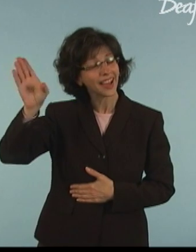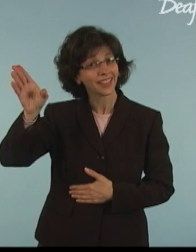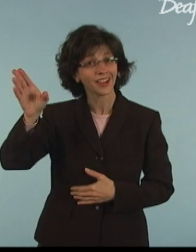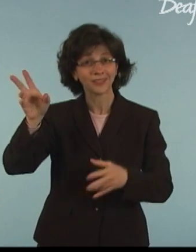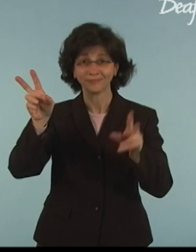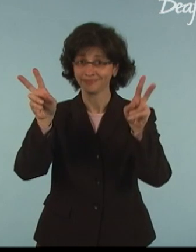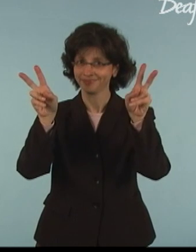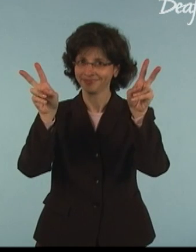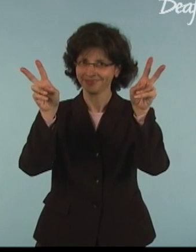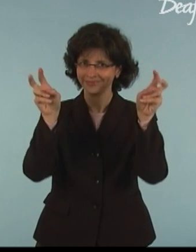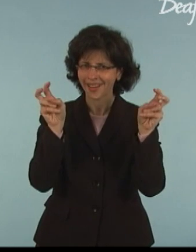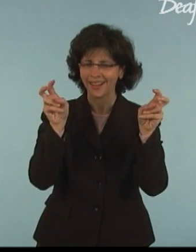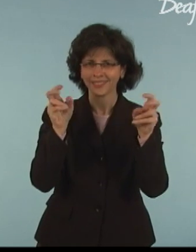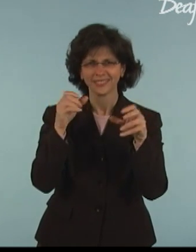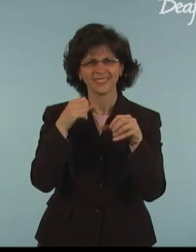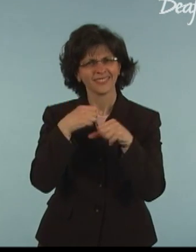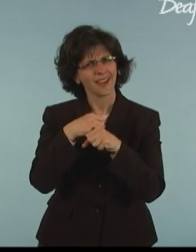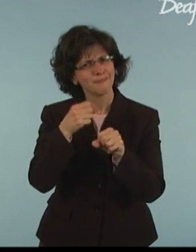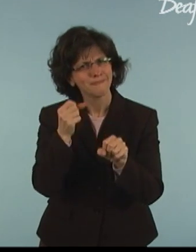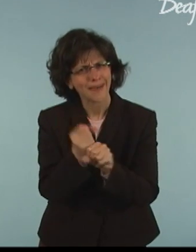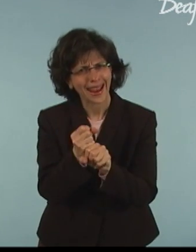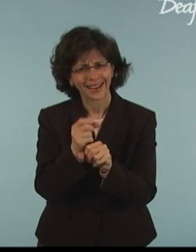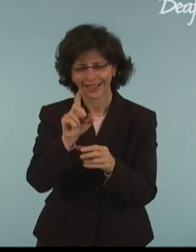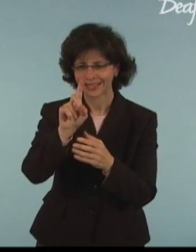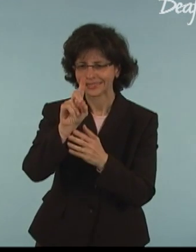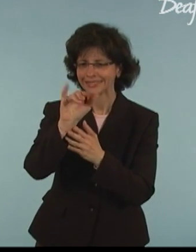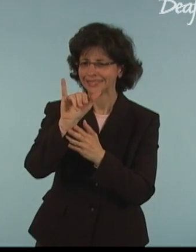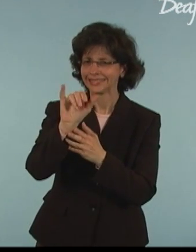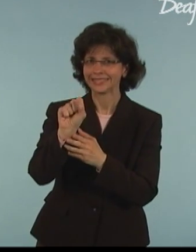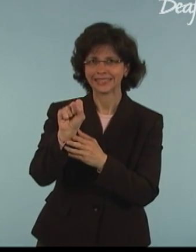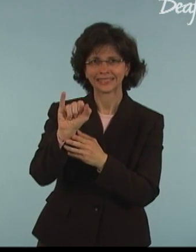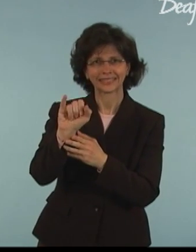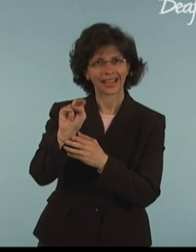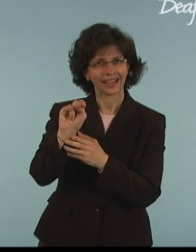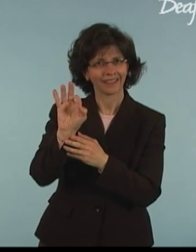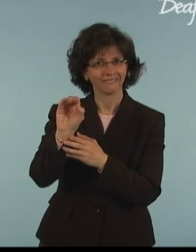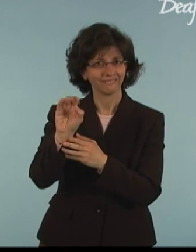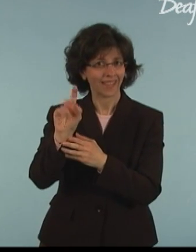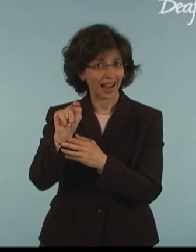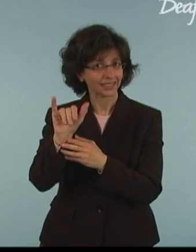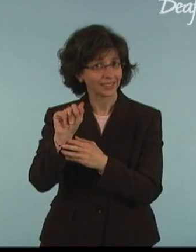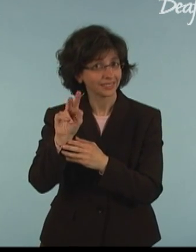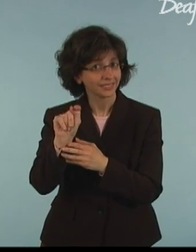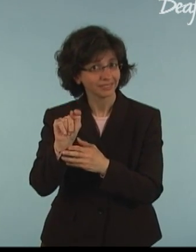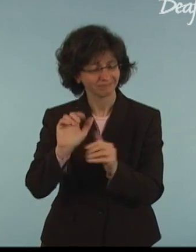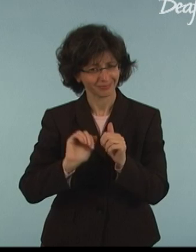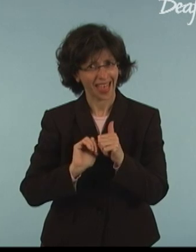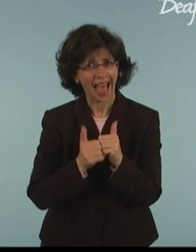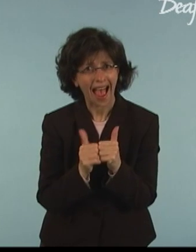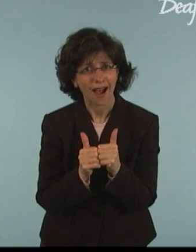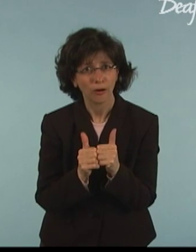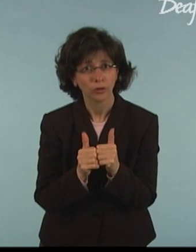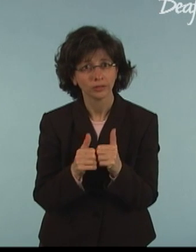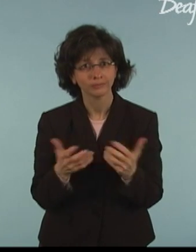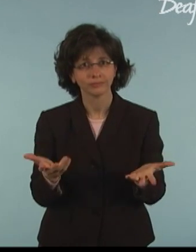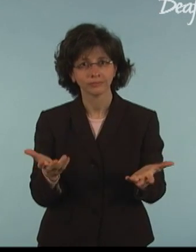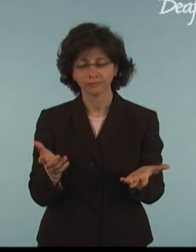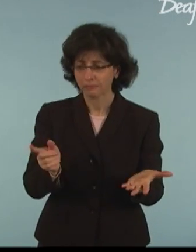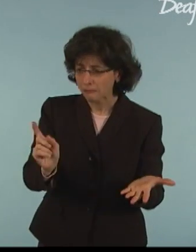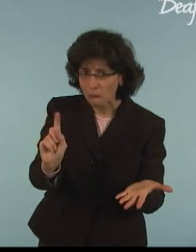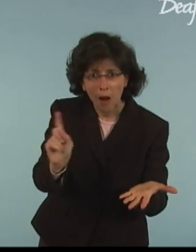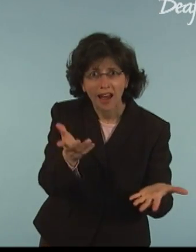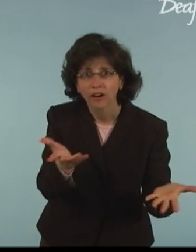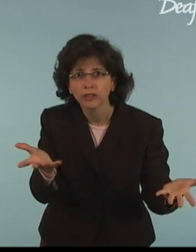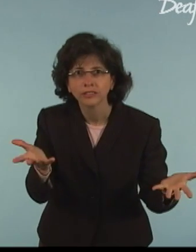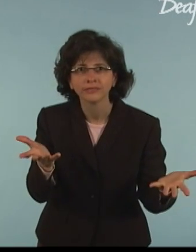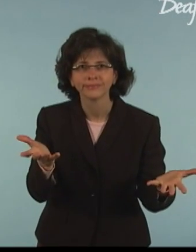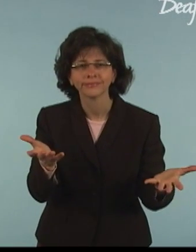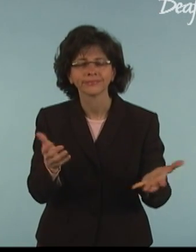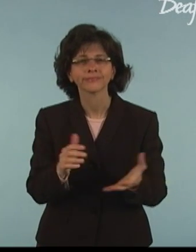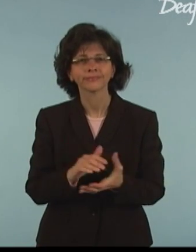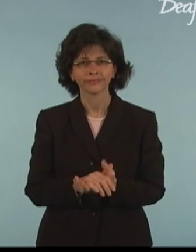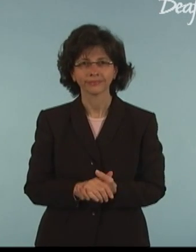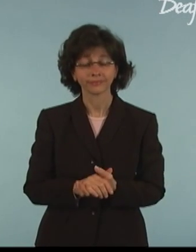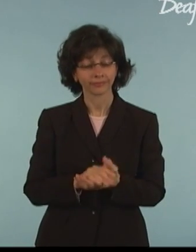Hello! This is titled "How to make and use disinfectant."